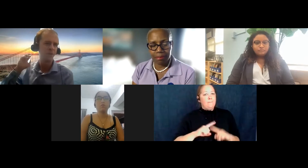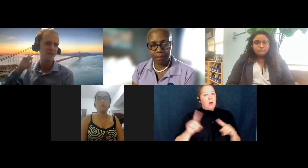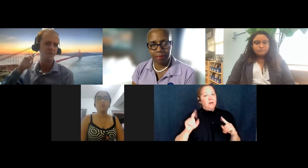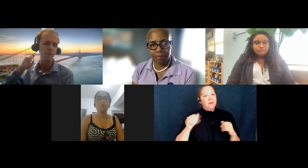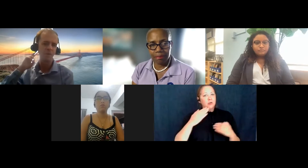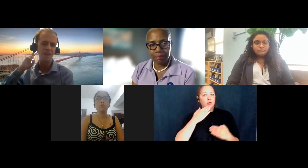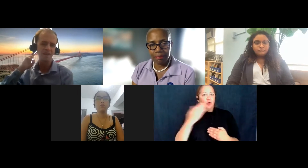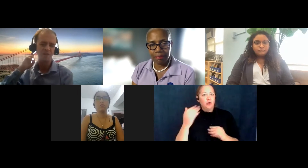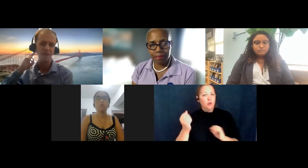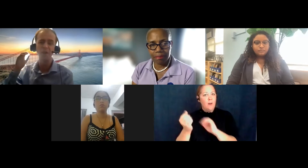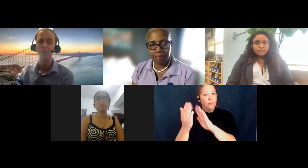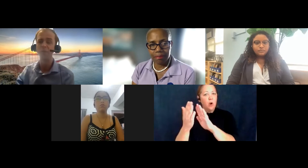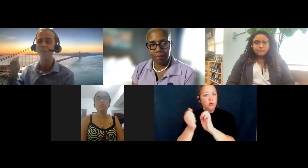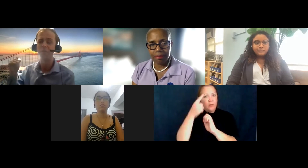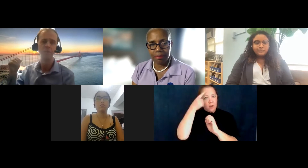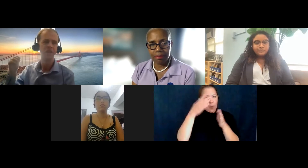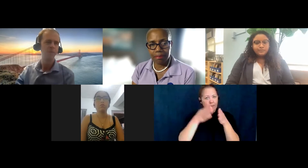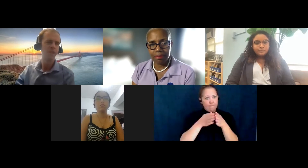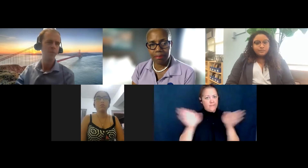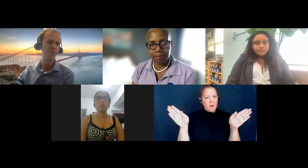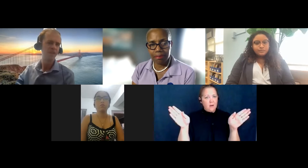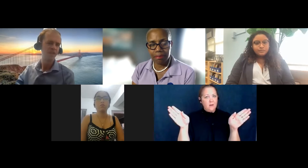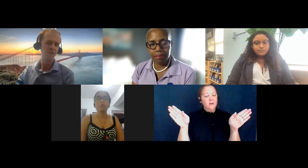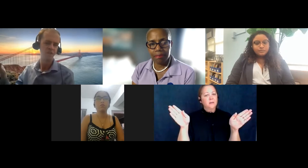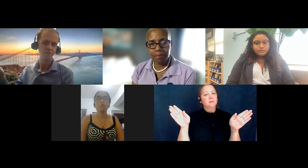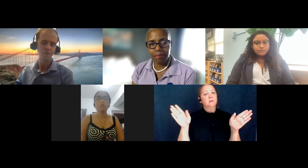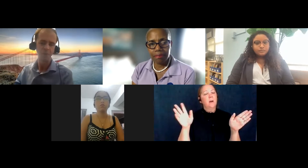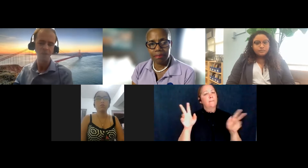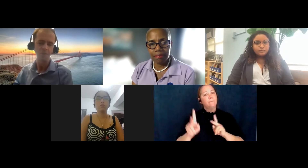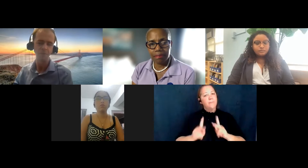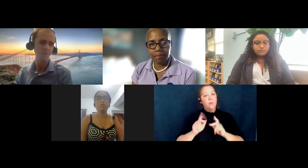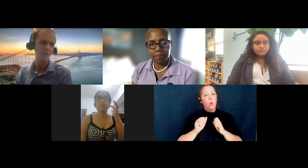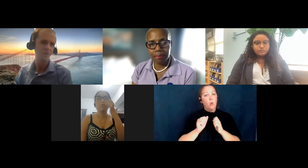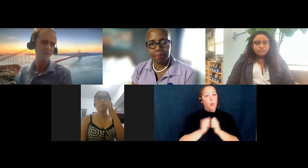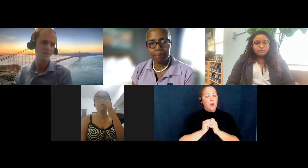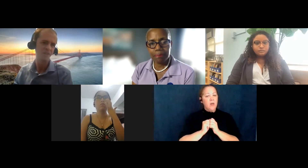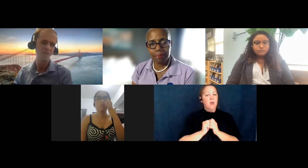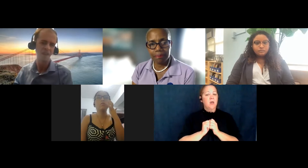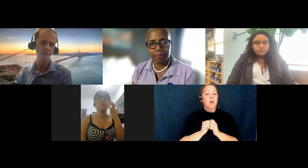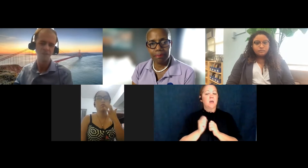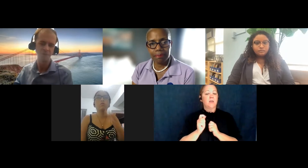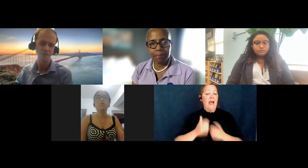mind and remember that. People with knowledge of disability from lived experience have something